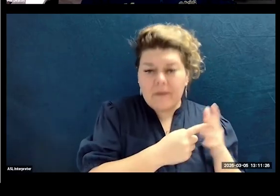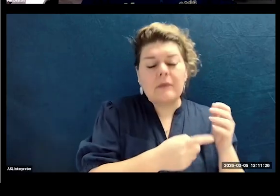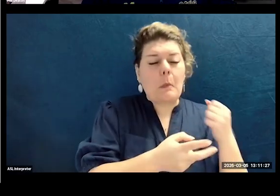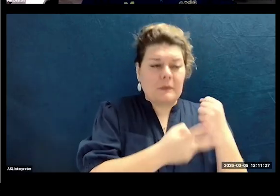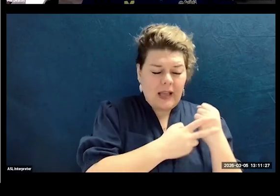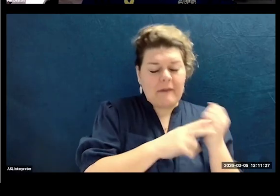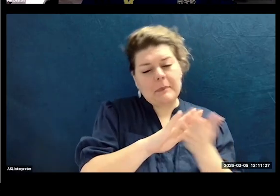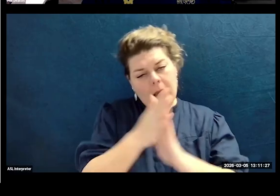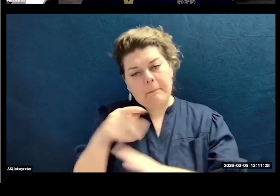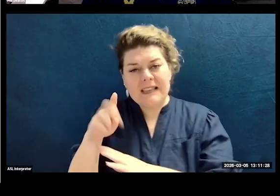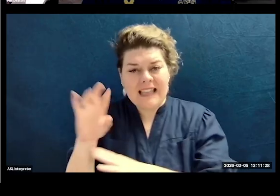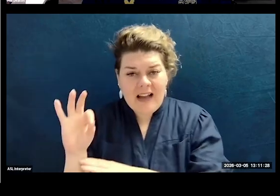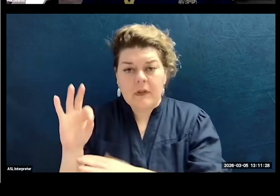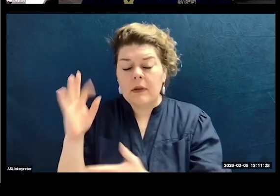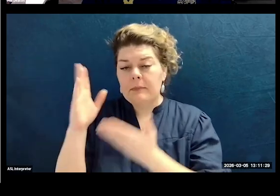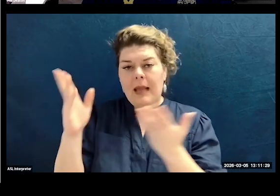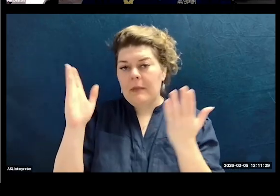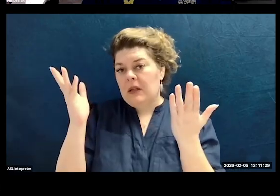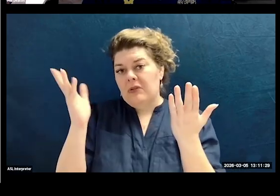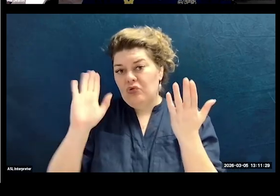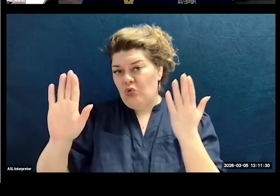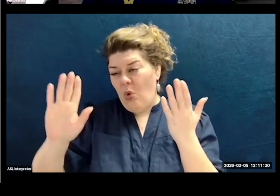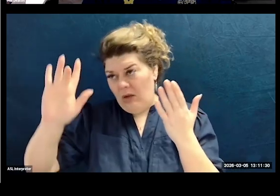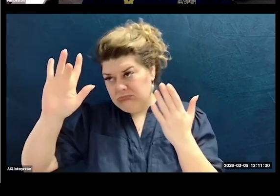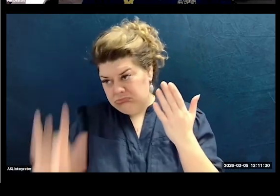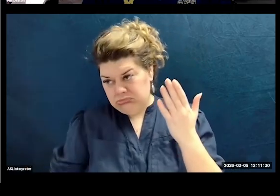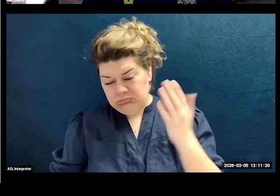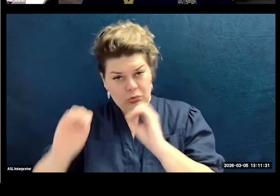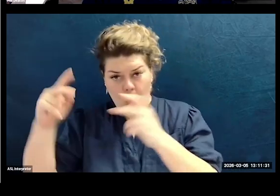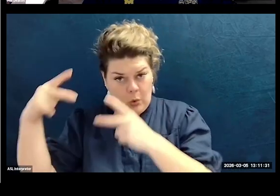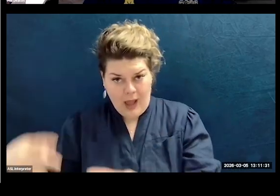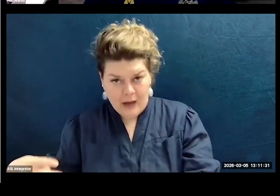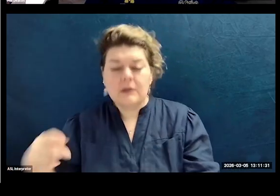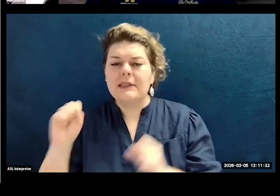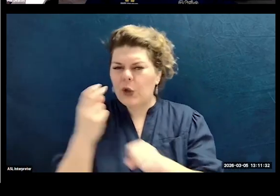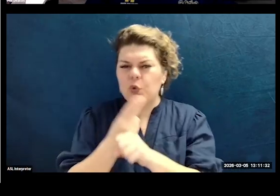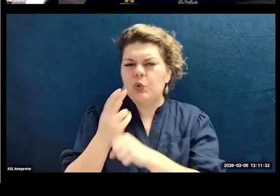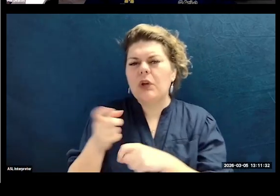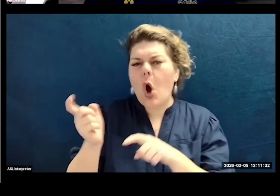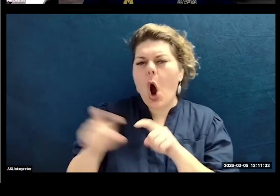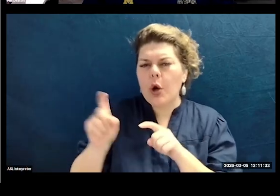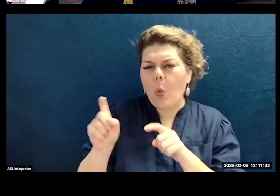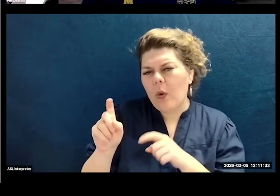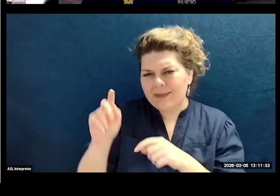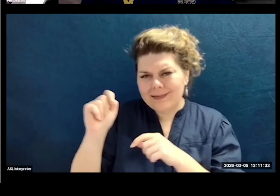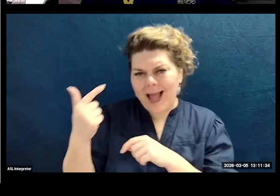you may not have any tags on your document. Auto-tagging is a great way to get started. However, starting with a structured source document